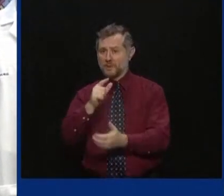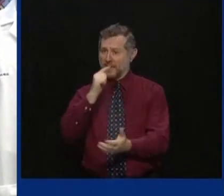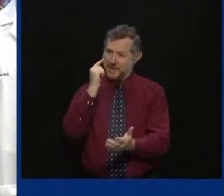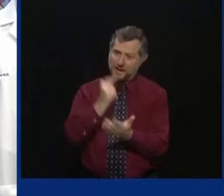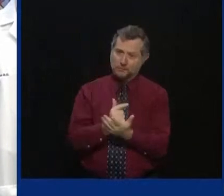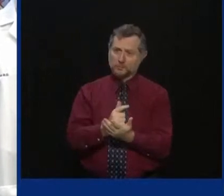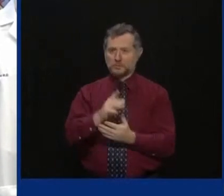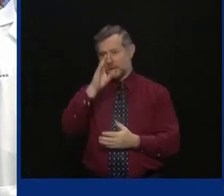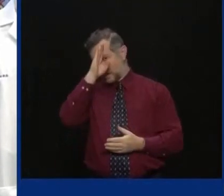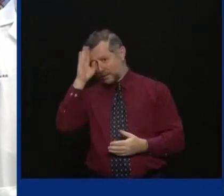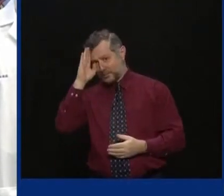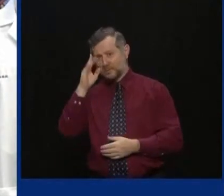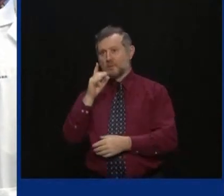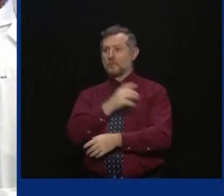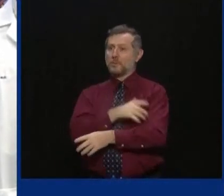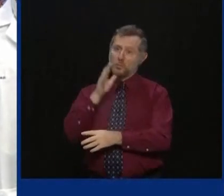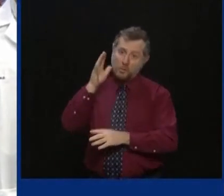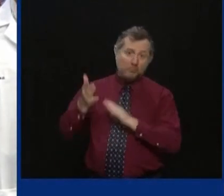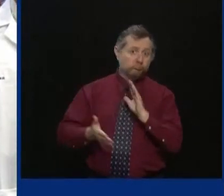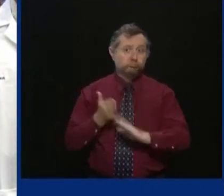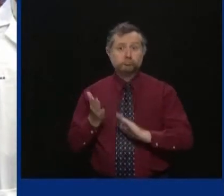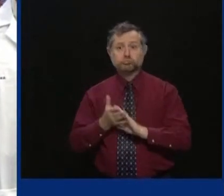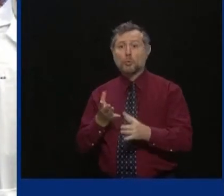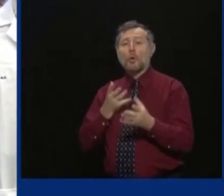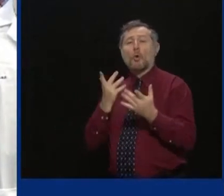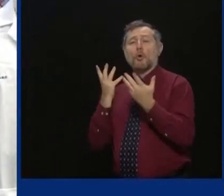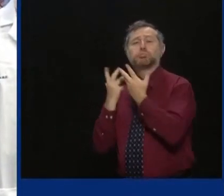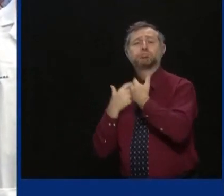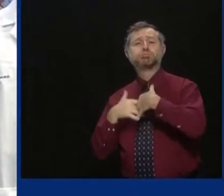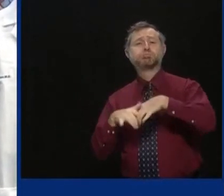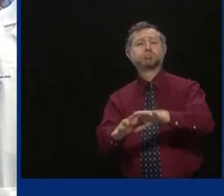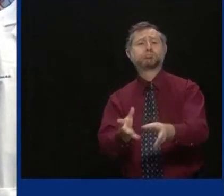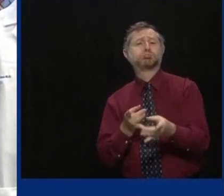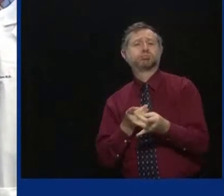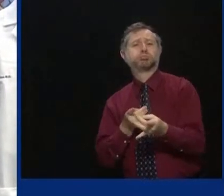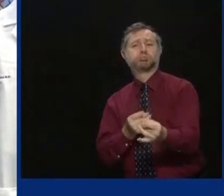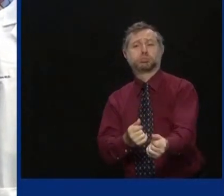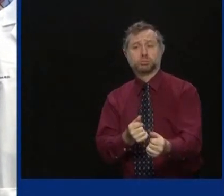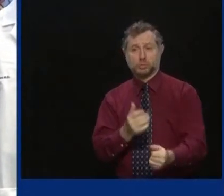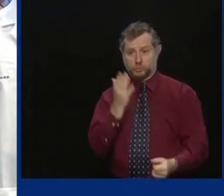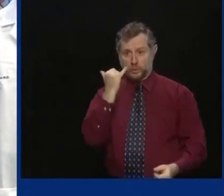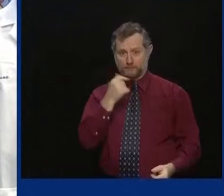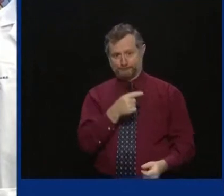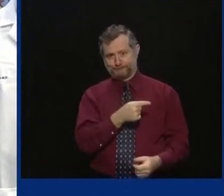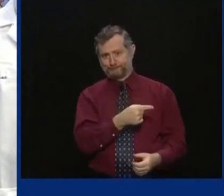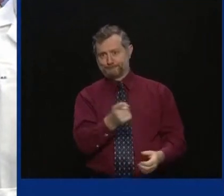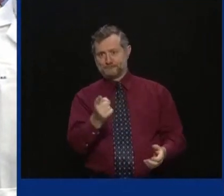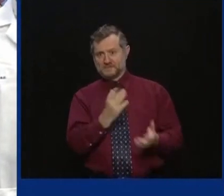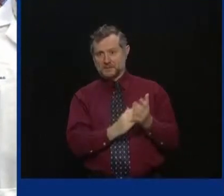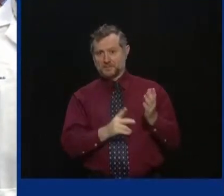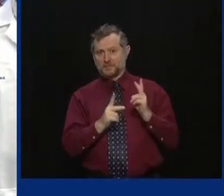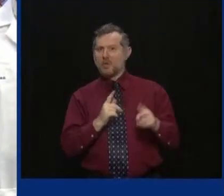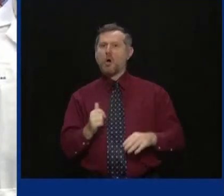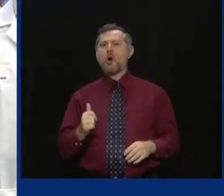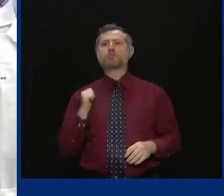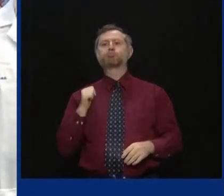THEM. WHAT DO YOU ANTICIPATE TOMORROW LOOKING LIKE? WHAT INSTRUCTIONS WILL YOU GIVE